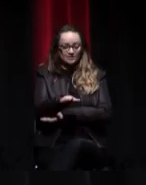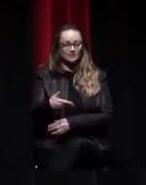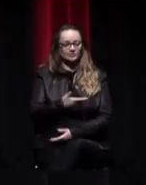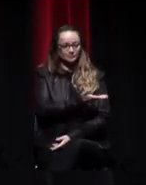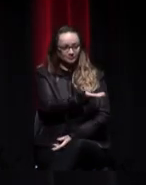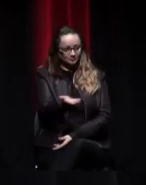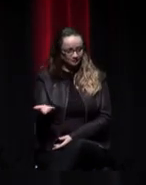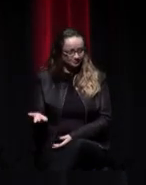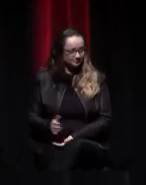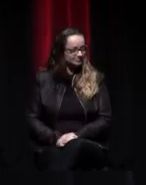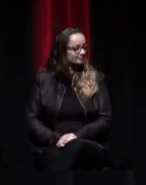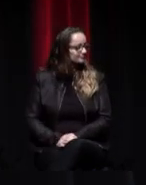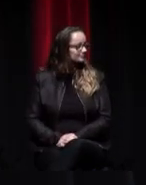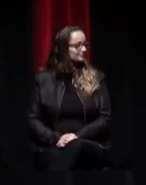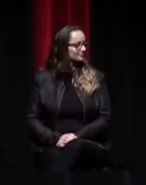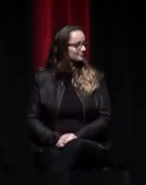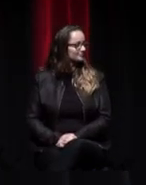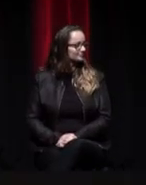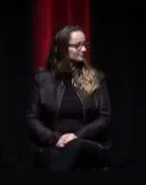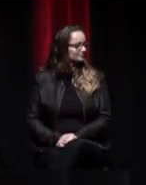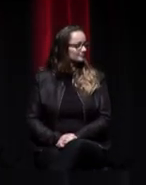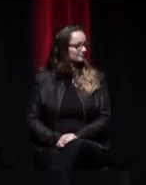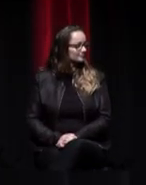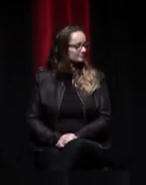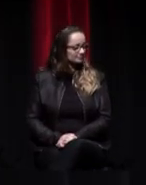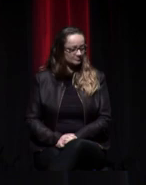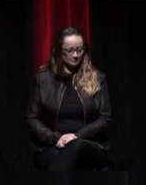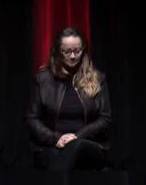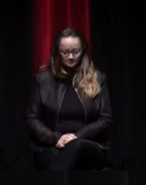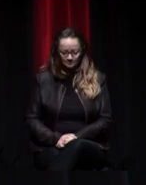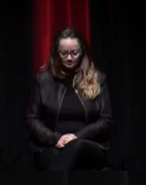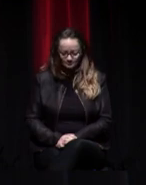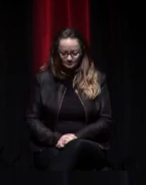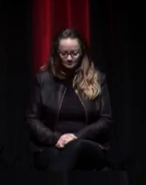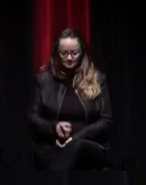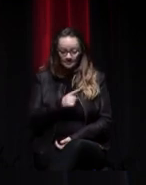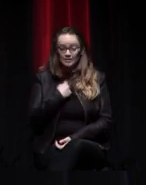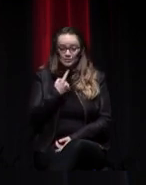A FORMATION AGENT OF POLITICAL AND SOCIAL AWARENESS TODAY? Our table here, I'll read it one more time.